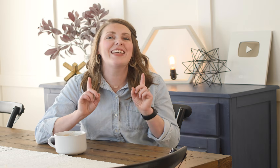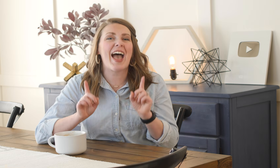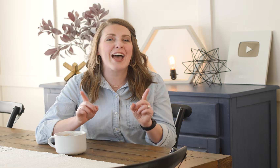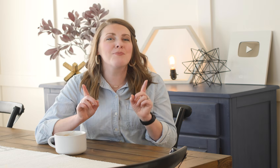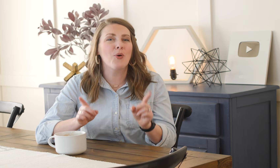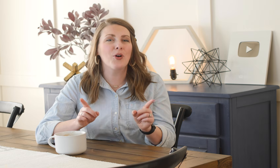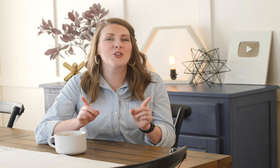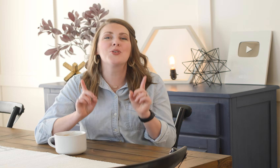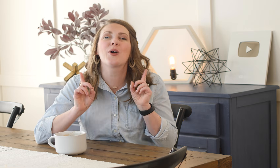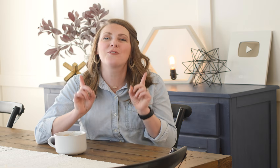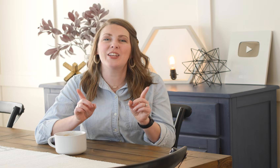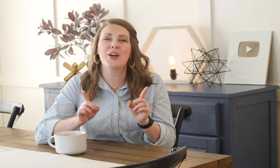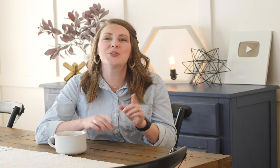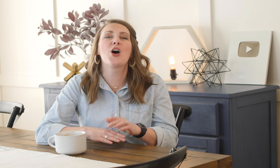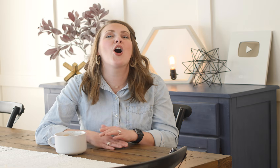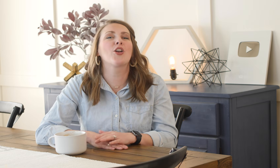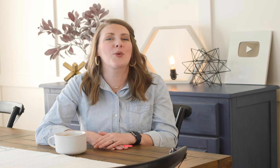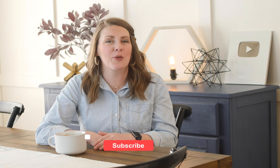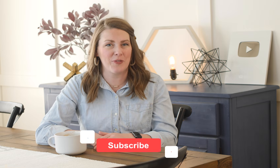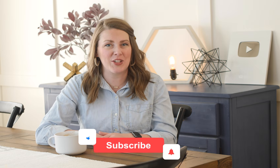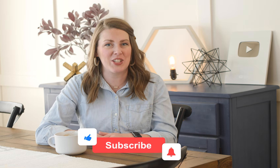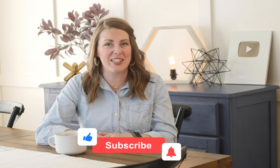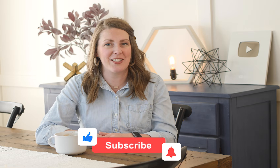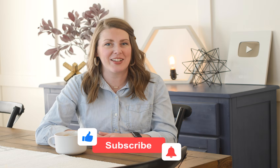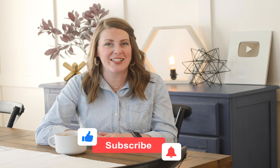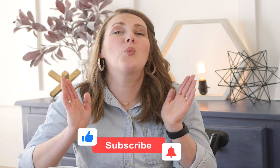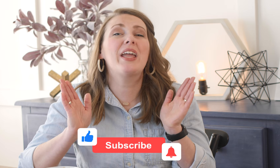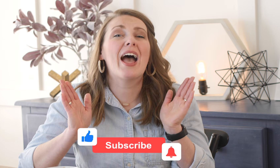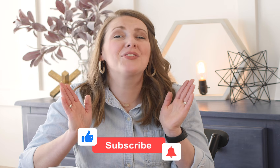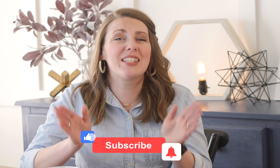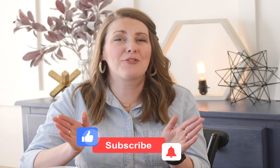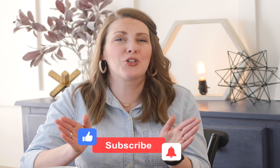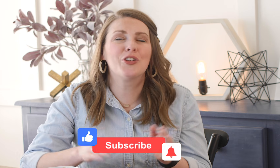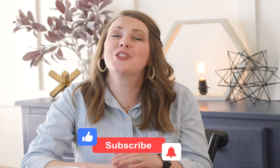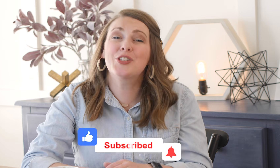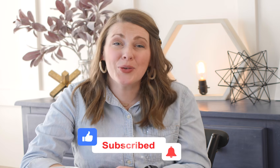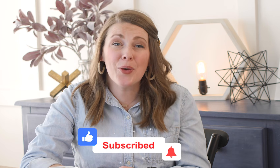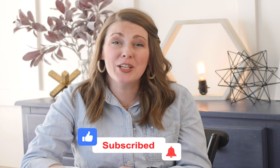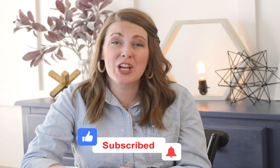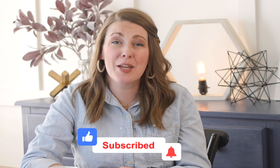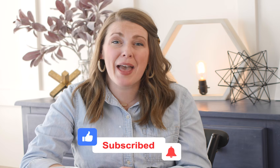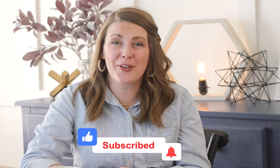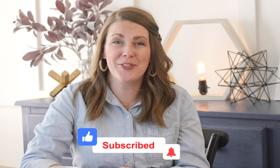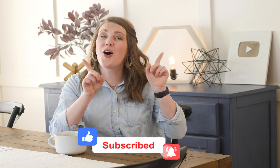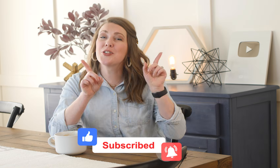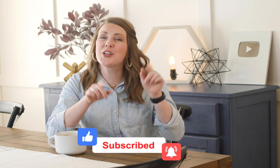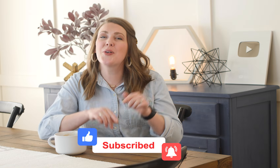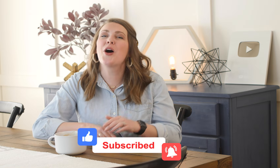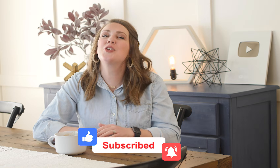to add more to our videos on our profession series. We have several, so go and check them out also